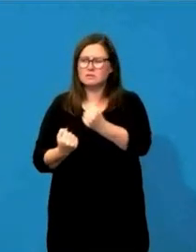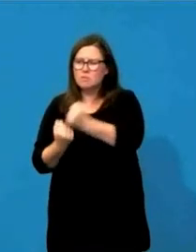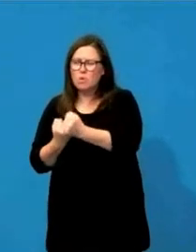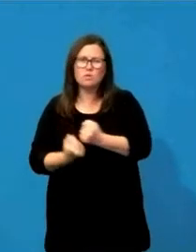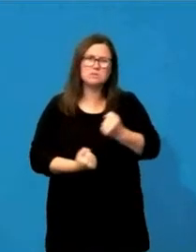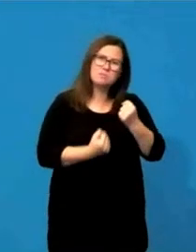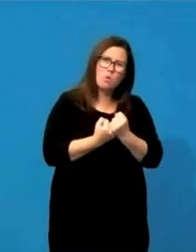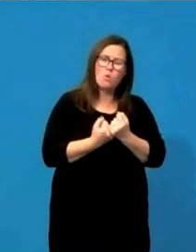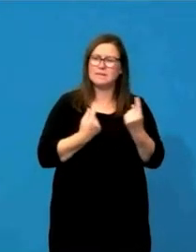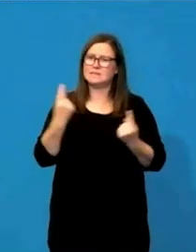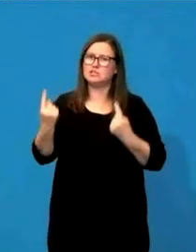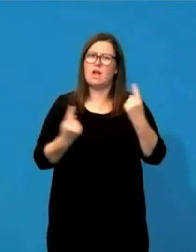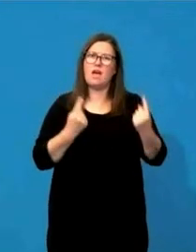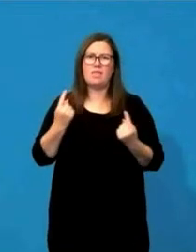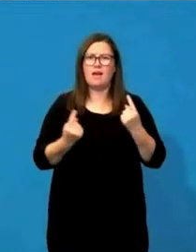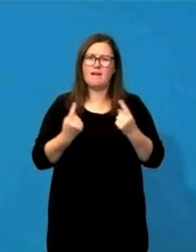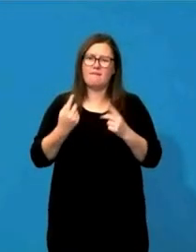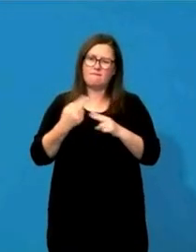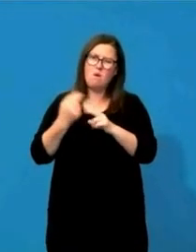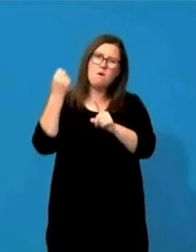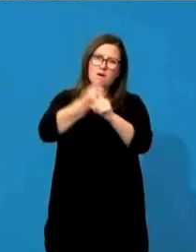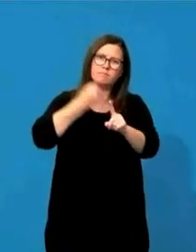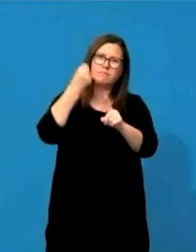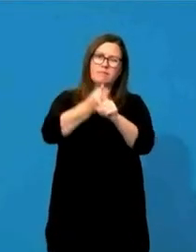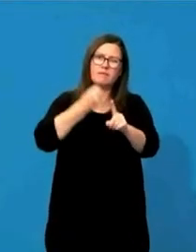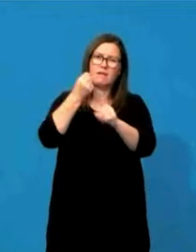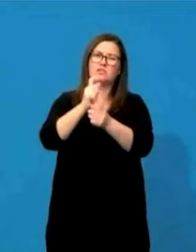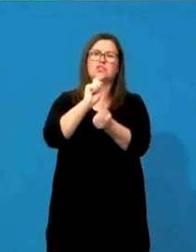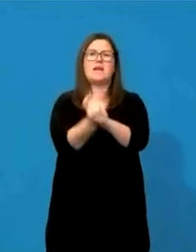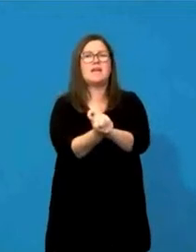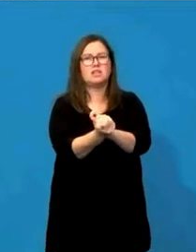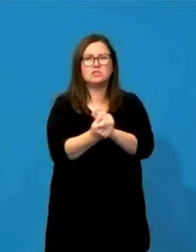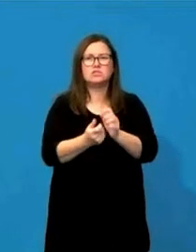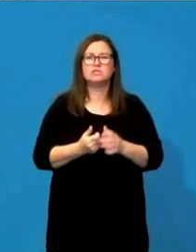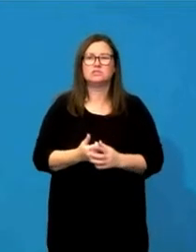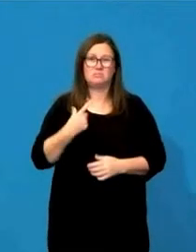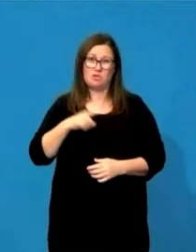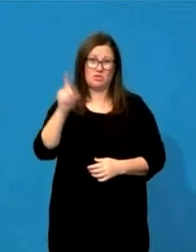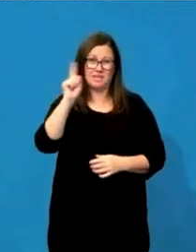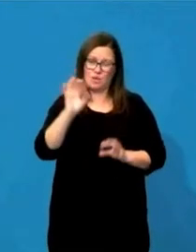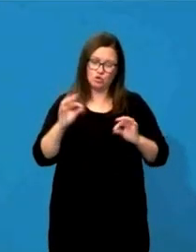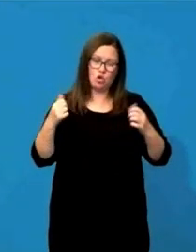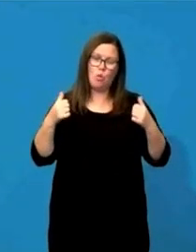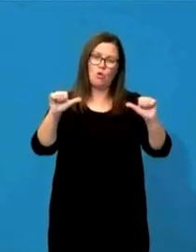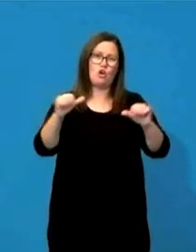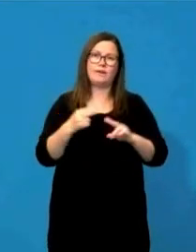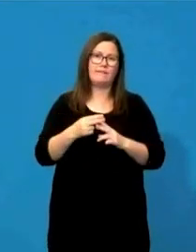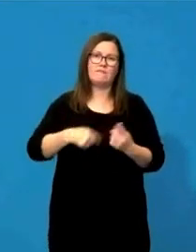in this area, which is a big need, because it's not working. Not working for us. Not working for our mob.